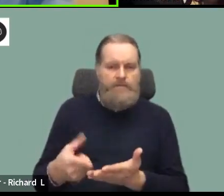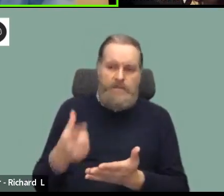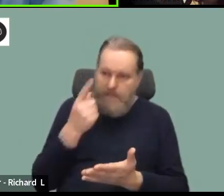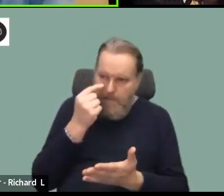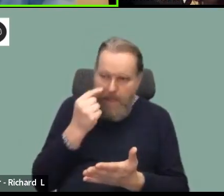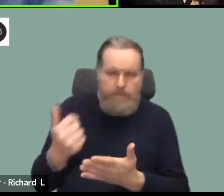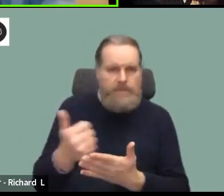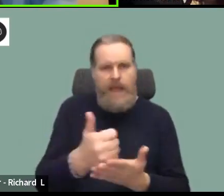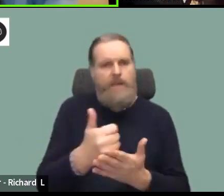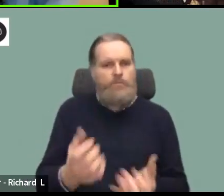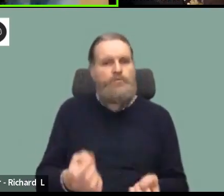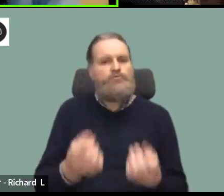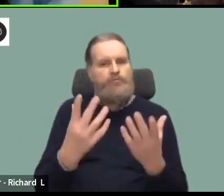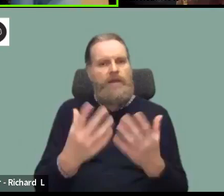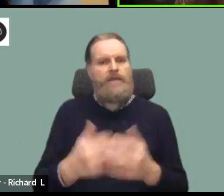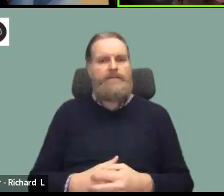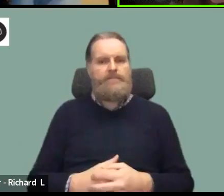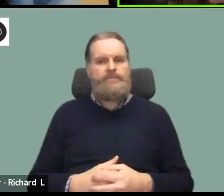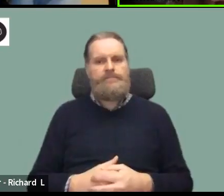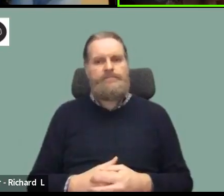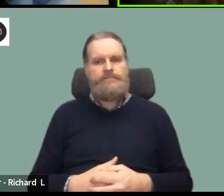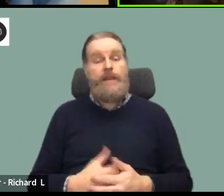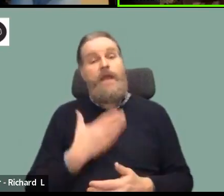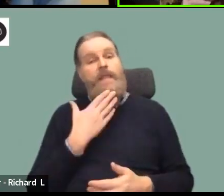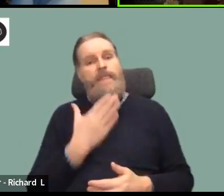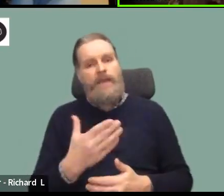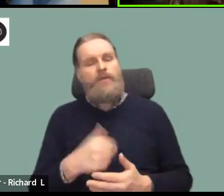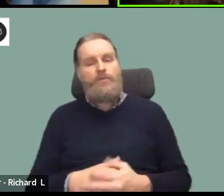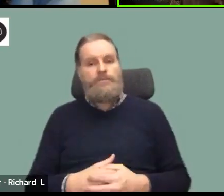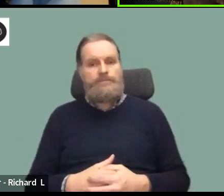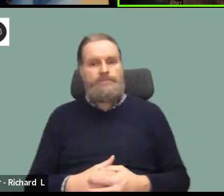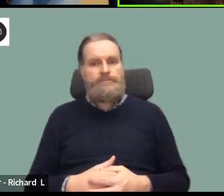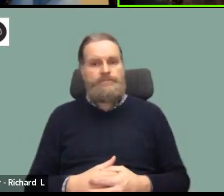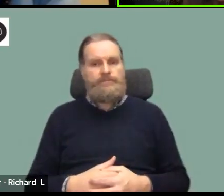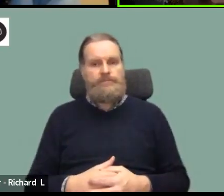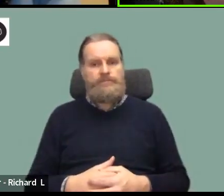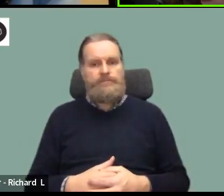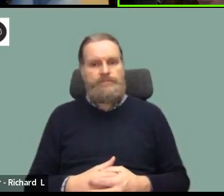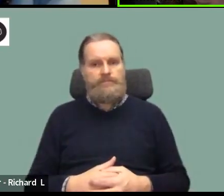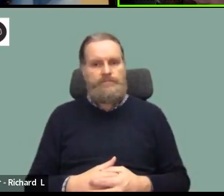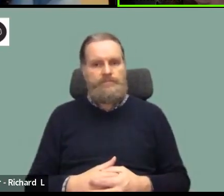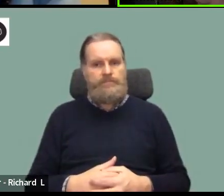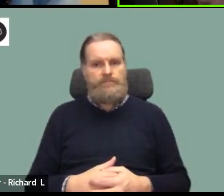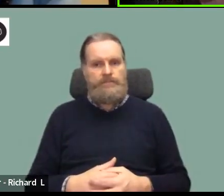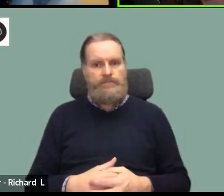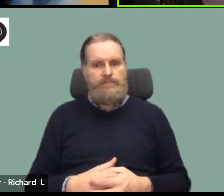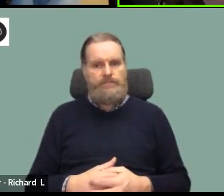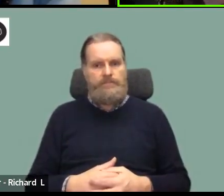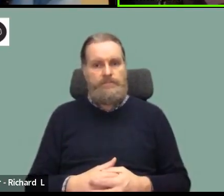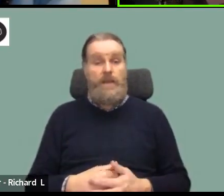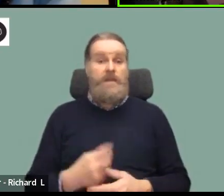funds and other mean and other means of trying to support people. Okay, thank you.